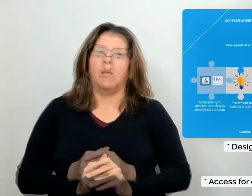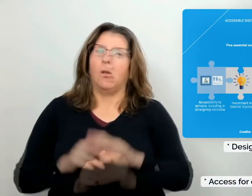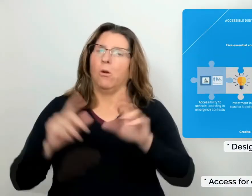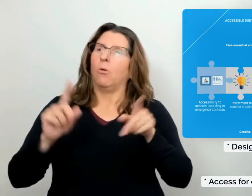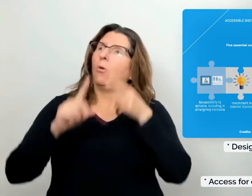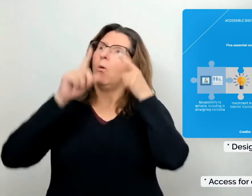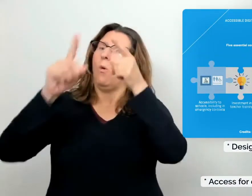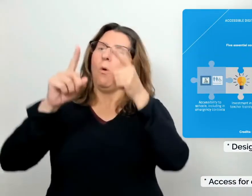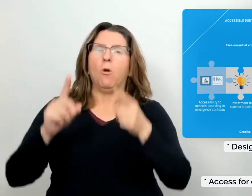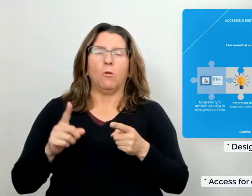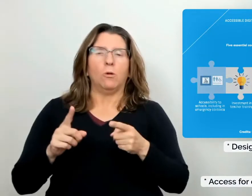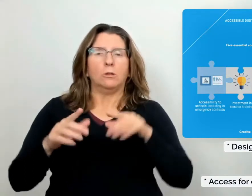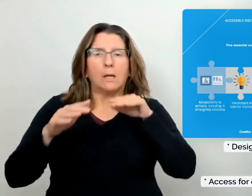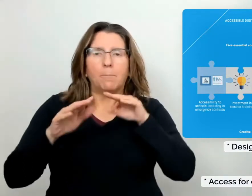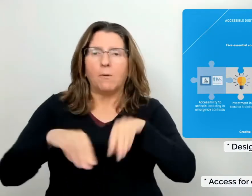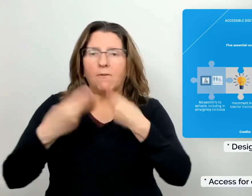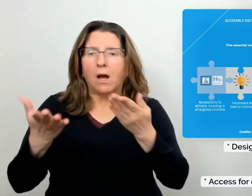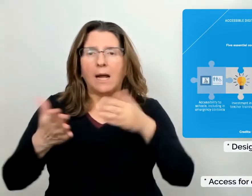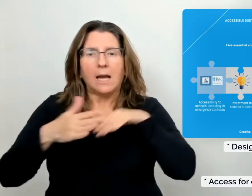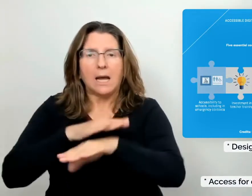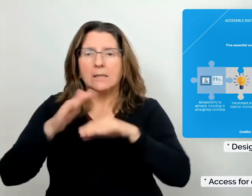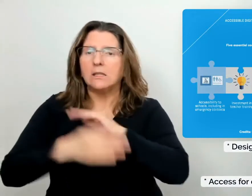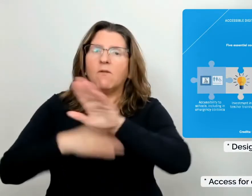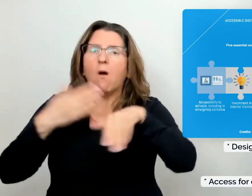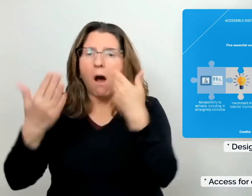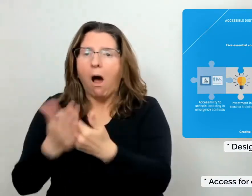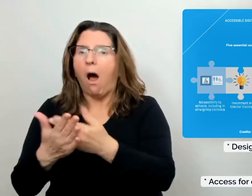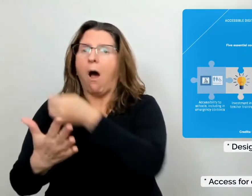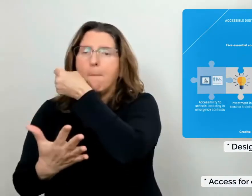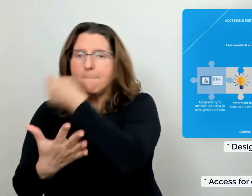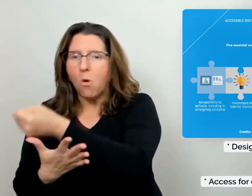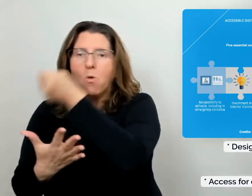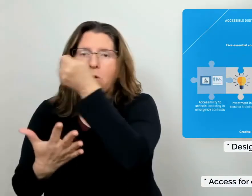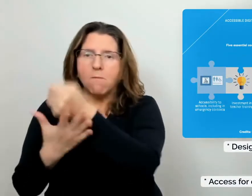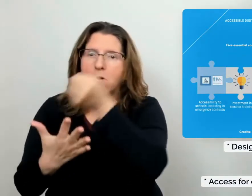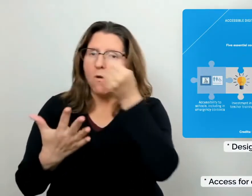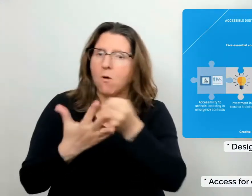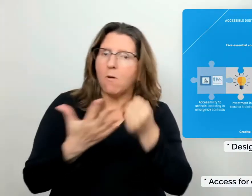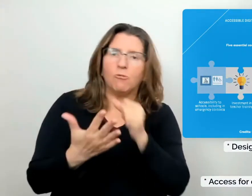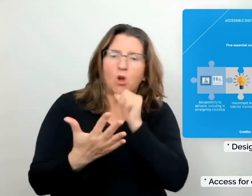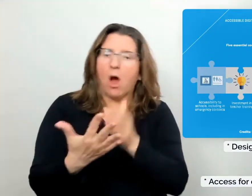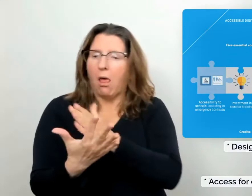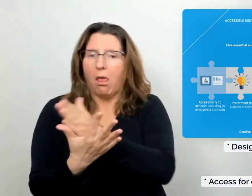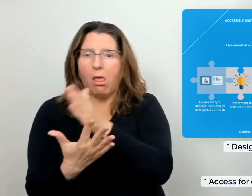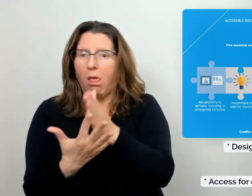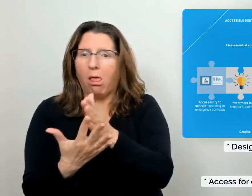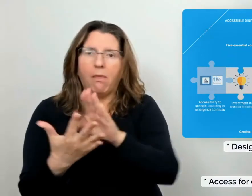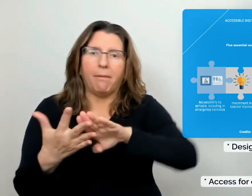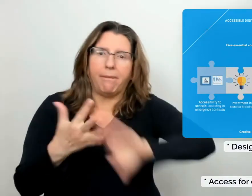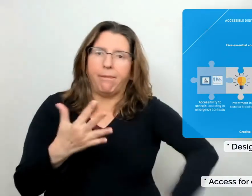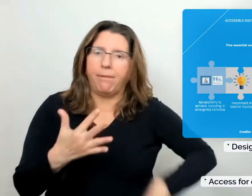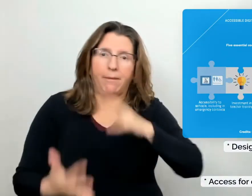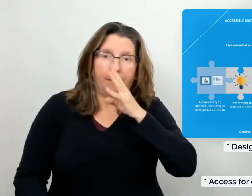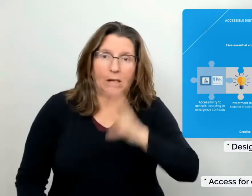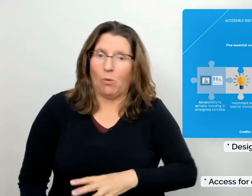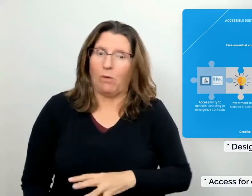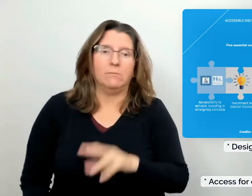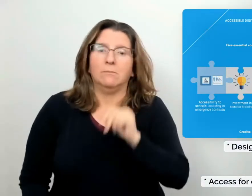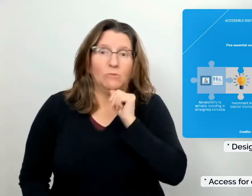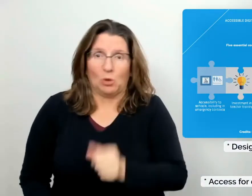Endeavour for access for everyone, not just some.